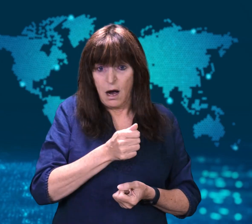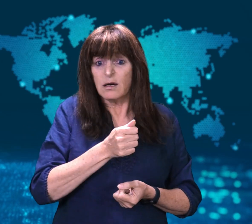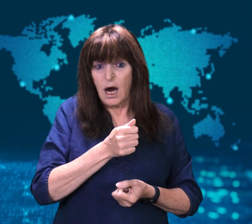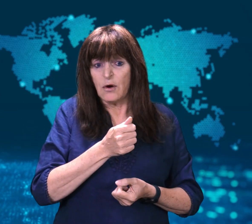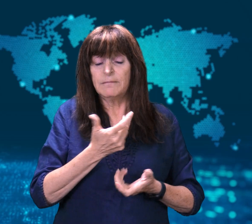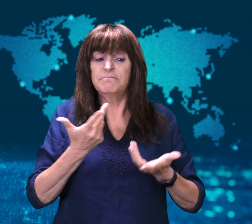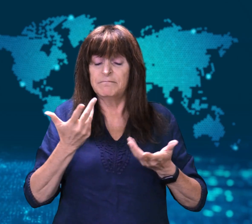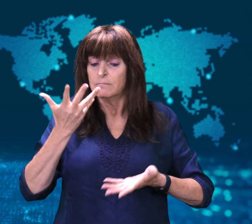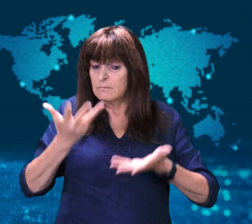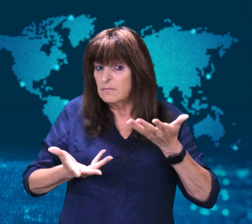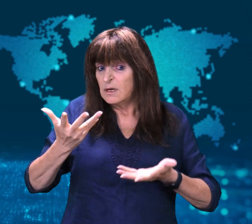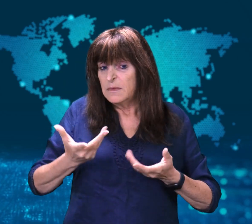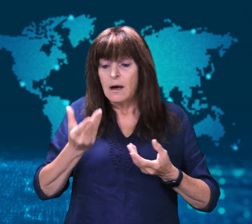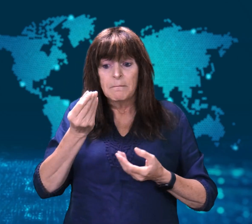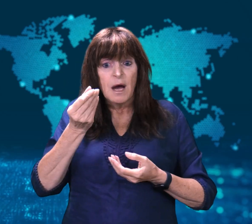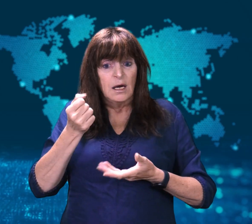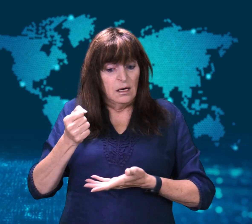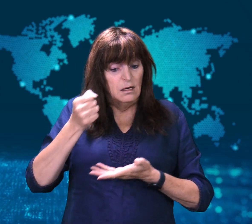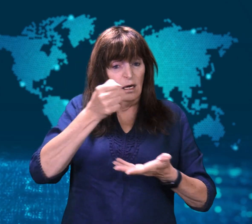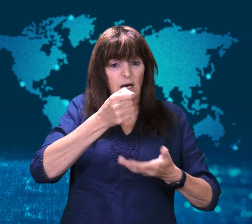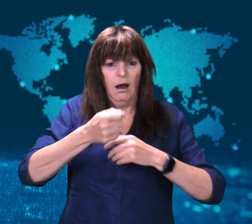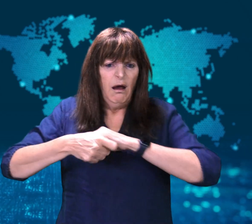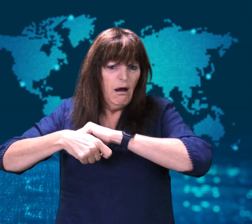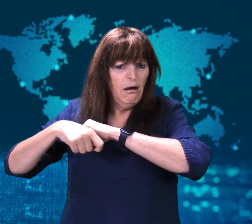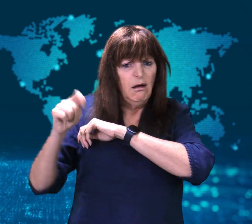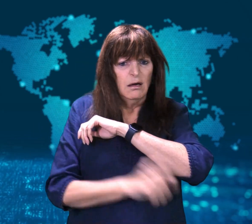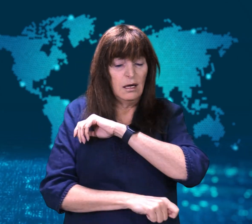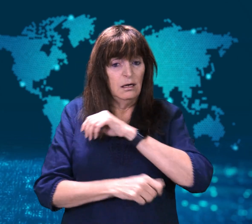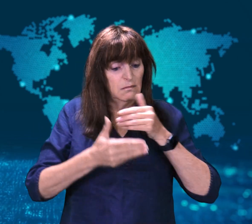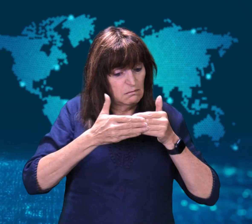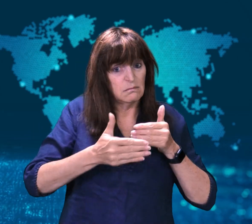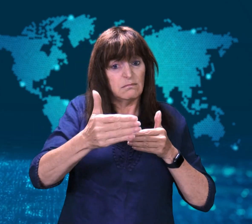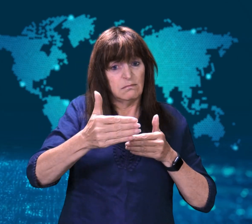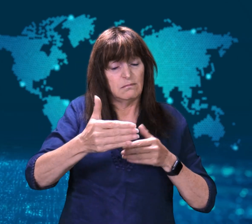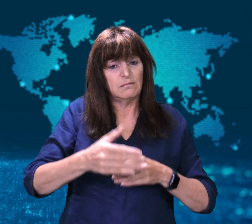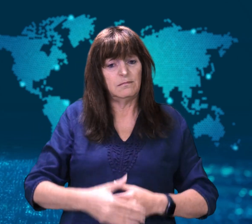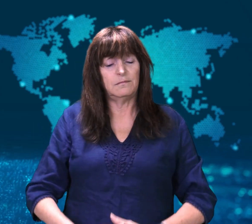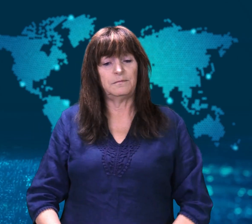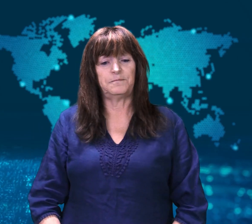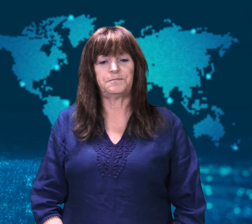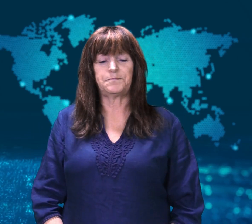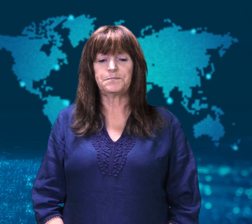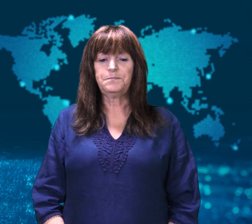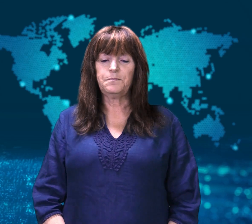and could result in financial penalties.